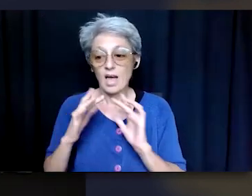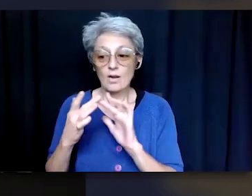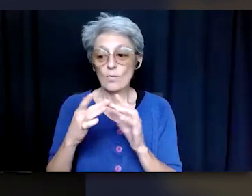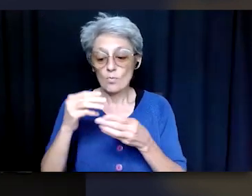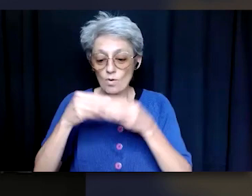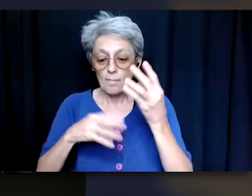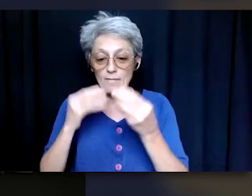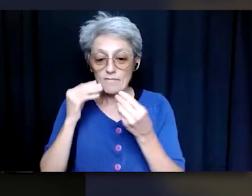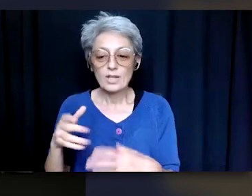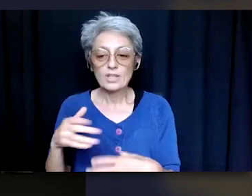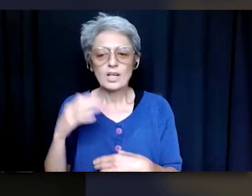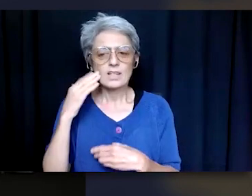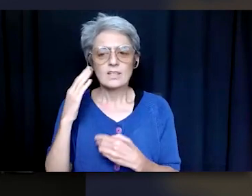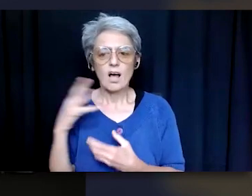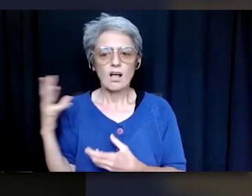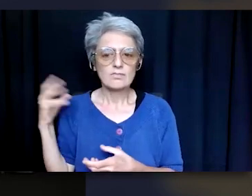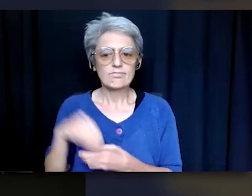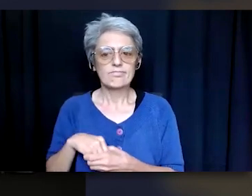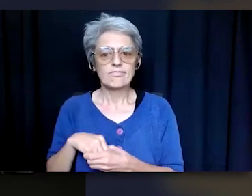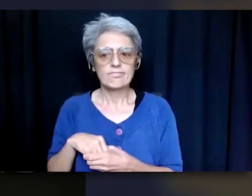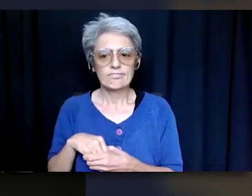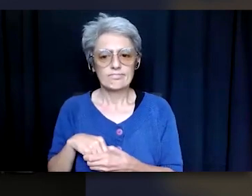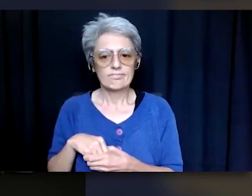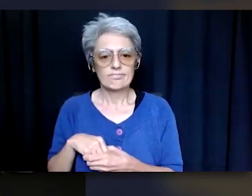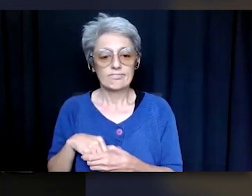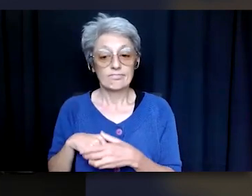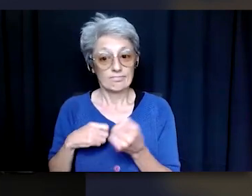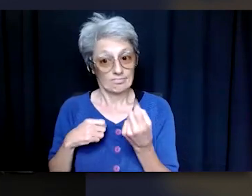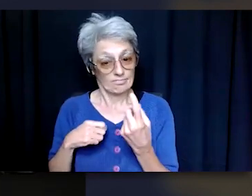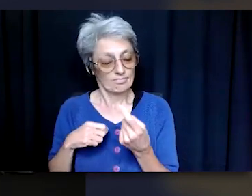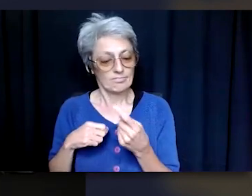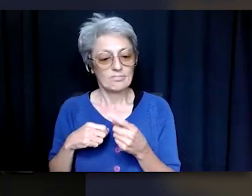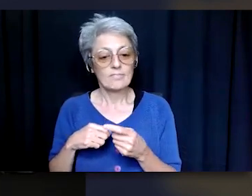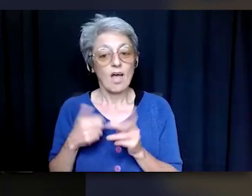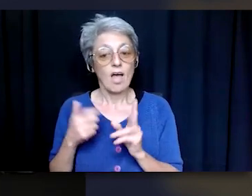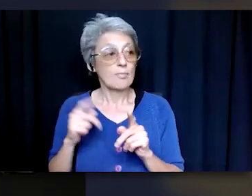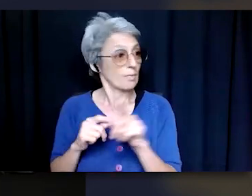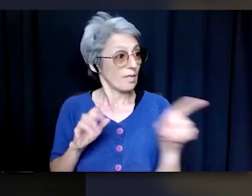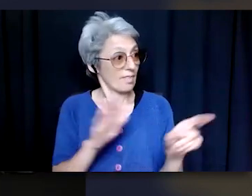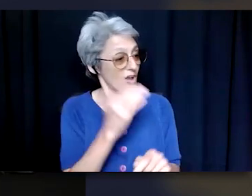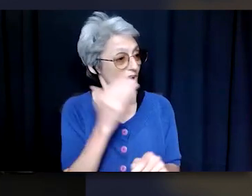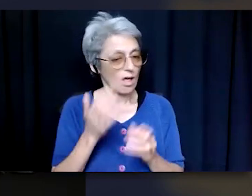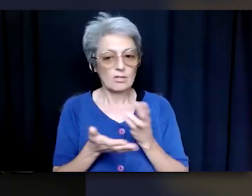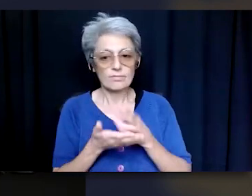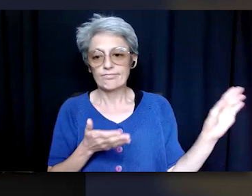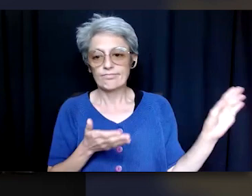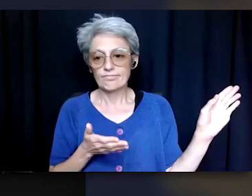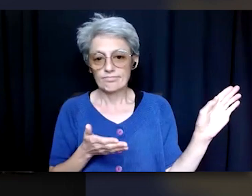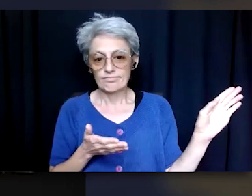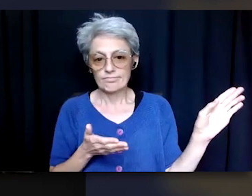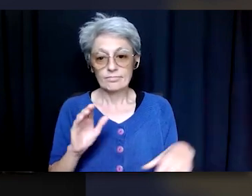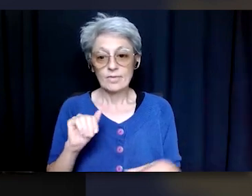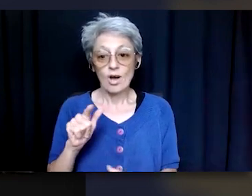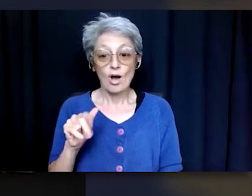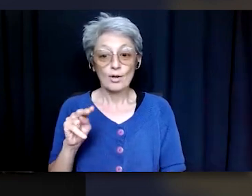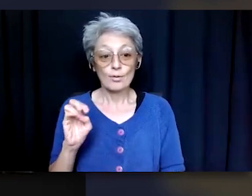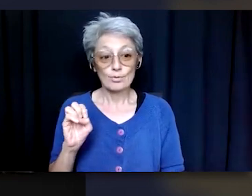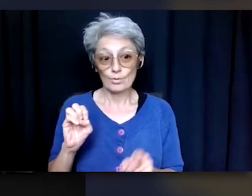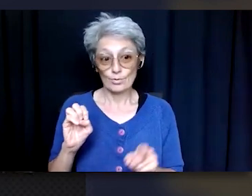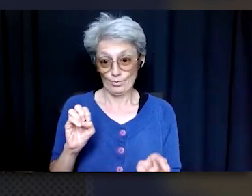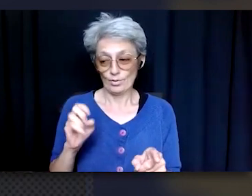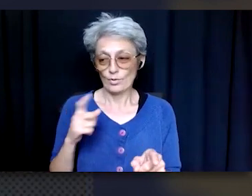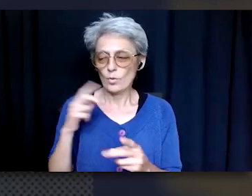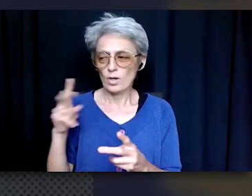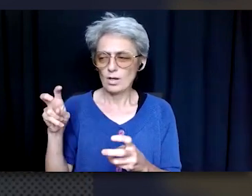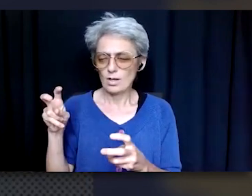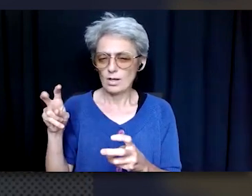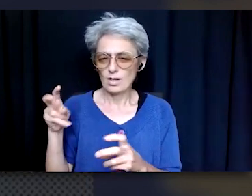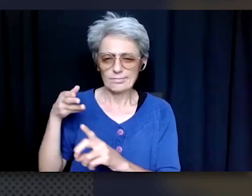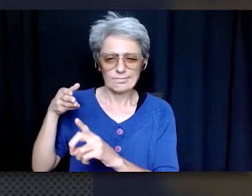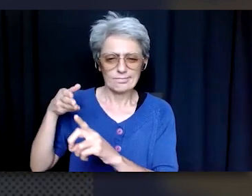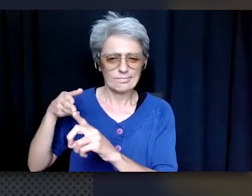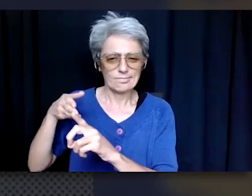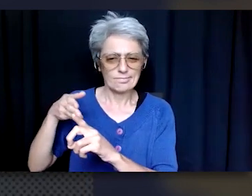knowledge of some people. That autotune is only going to take that further. It also flattens our